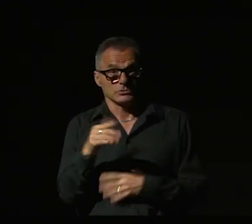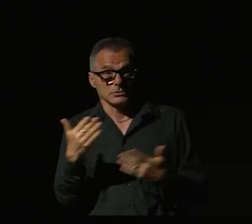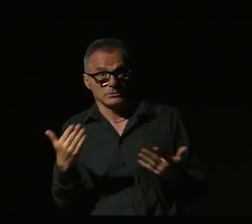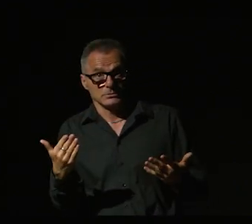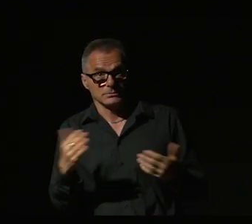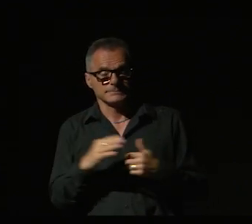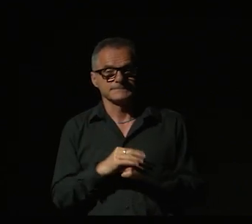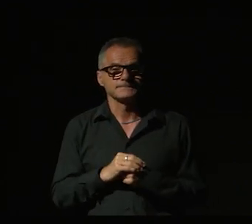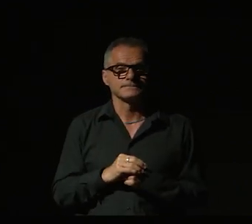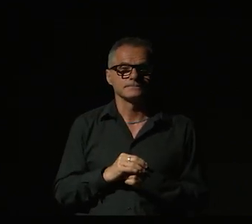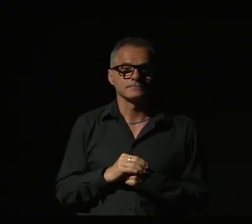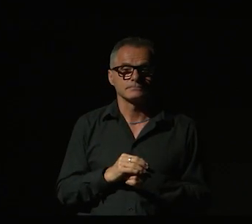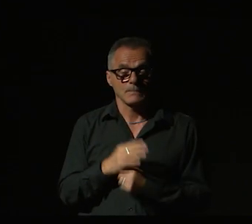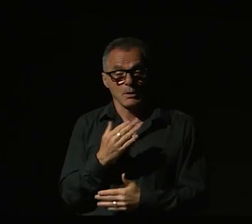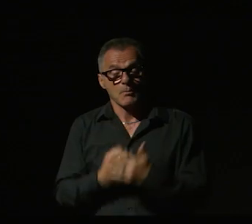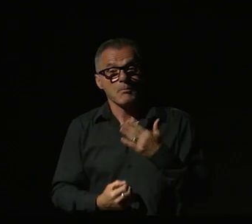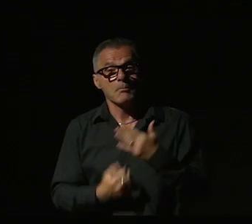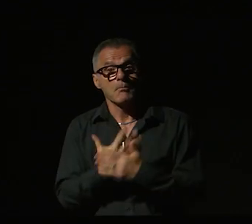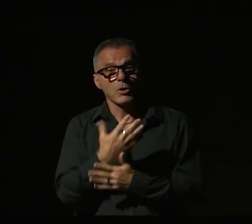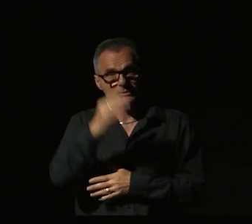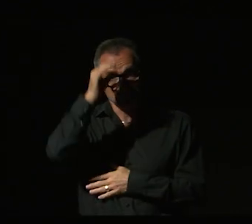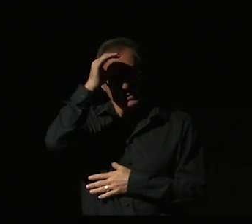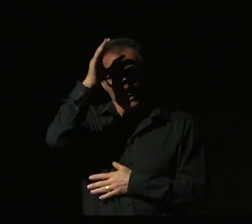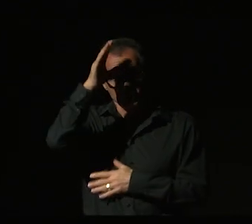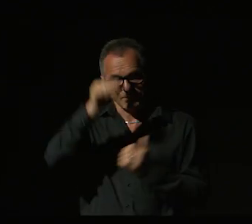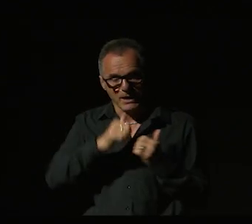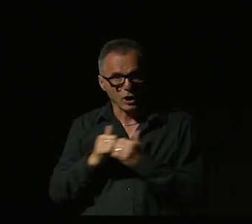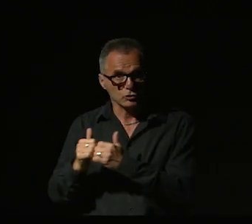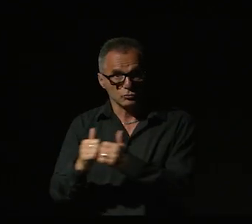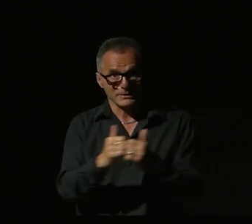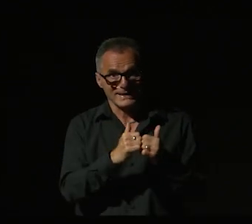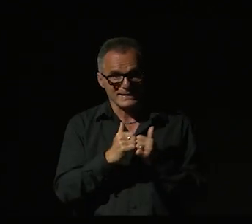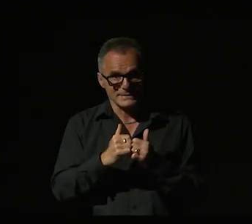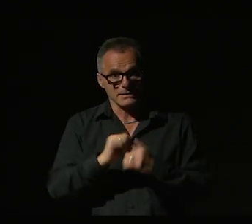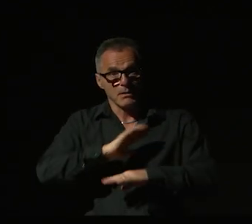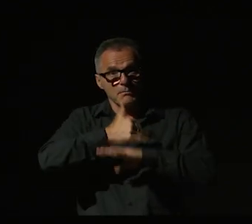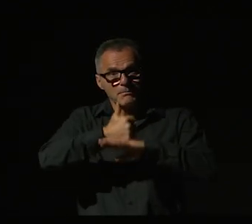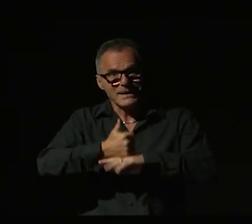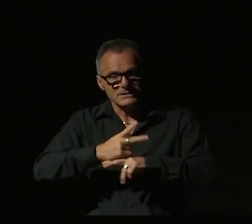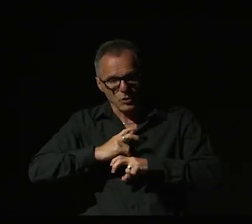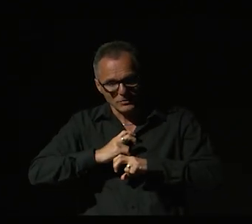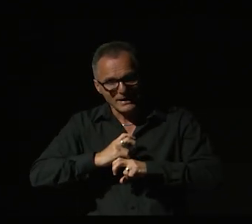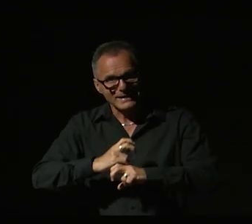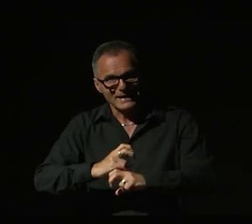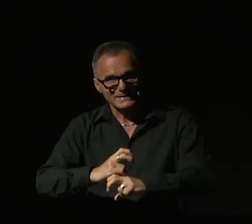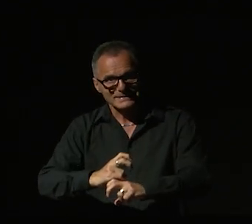to put it that way. Modern scholarship consensus based on stylistic analysis and preparatory drawing proposes